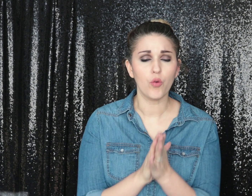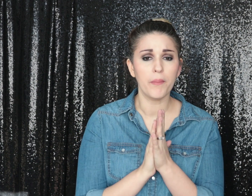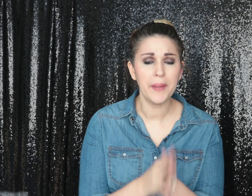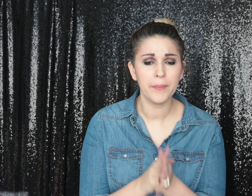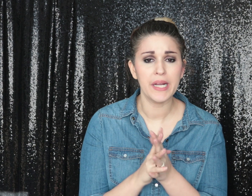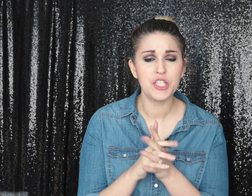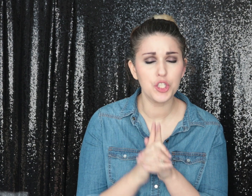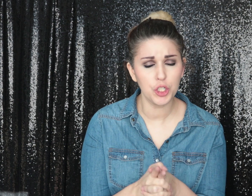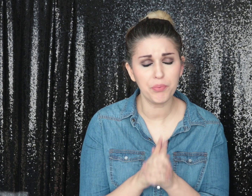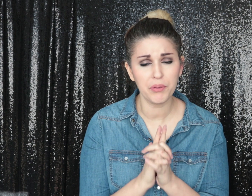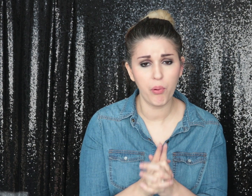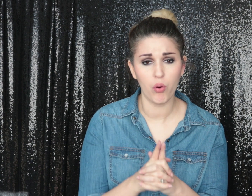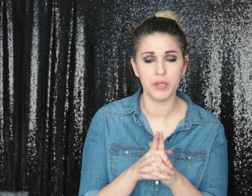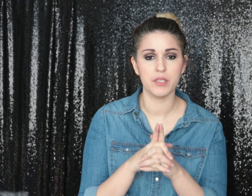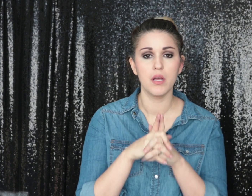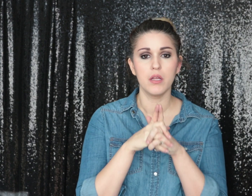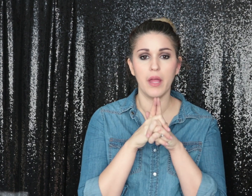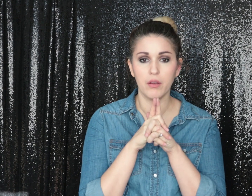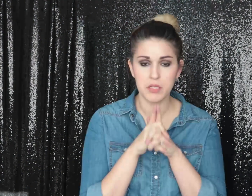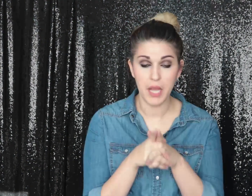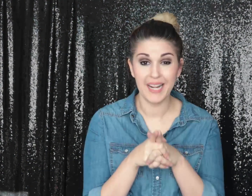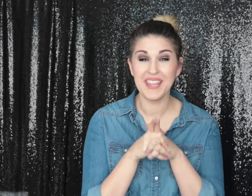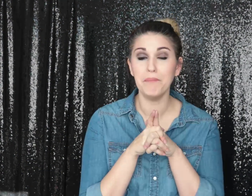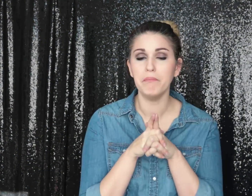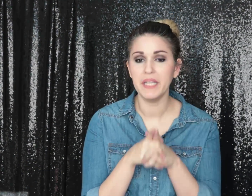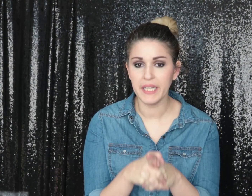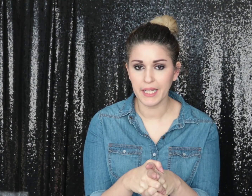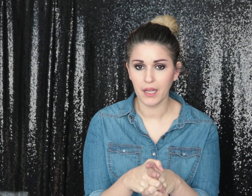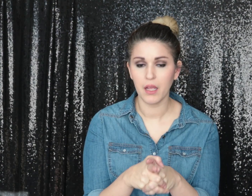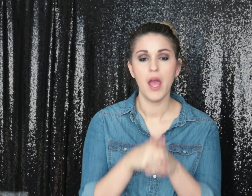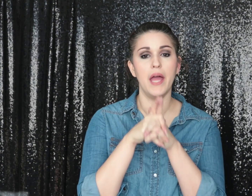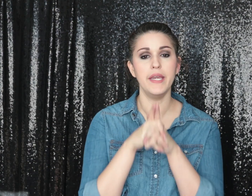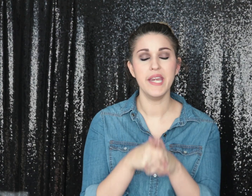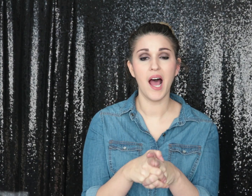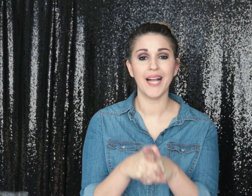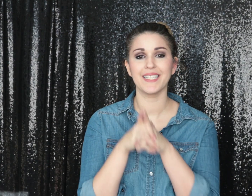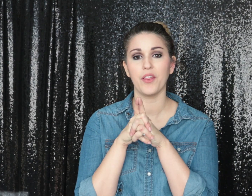So remember it's super important that you're signing the meaning and not the